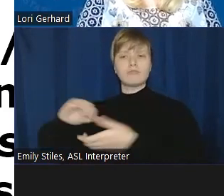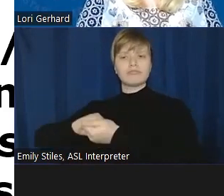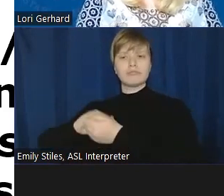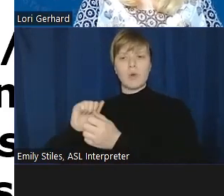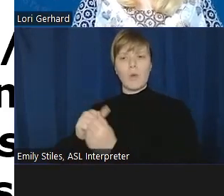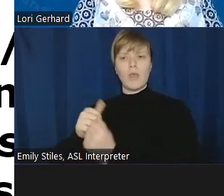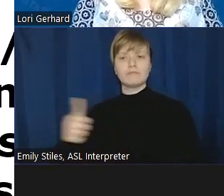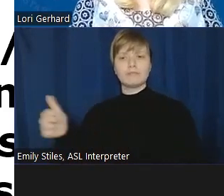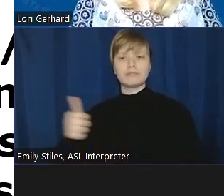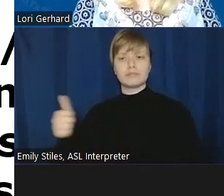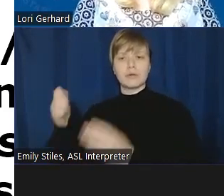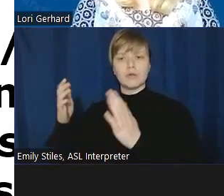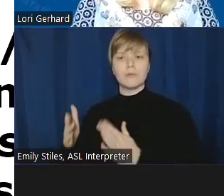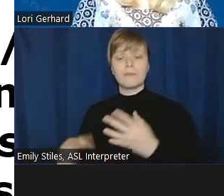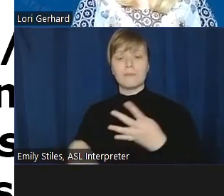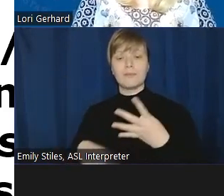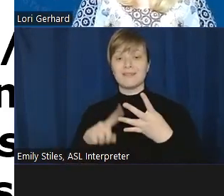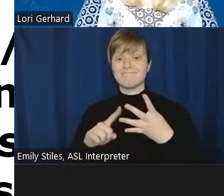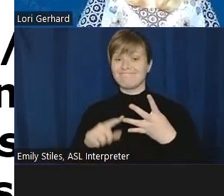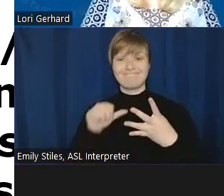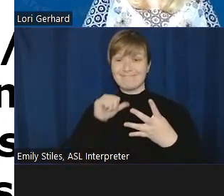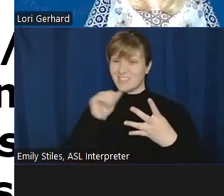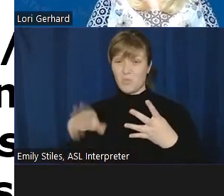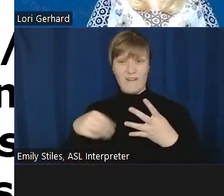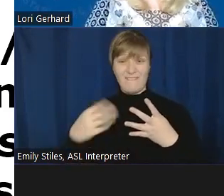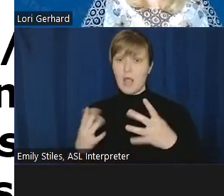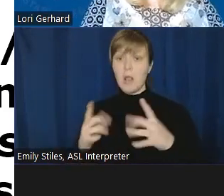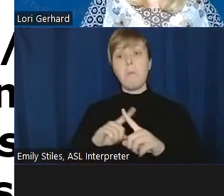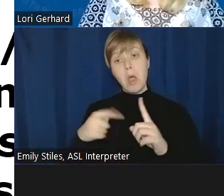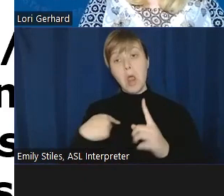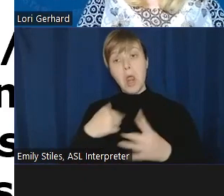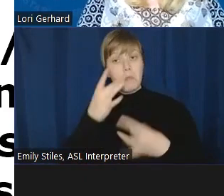or it is not applicable to our community. Thank you for responding.